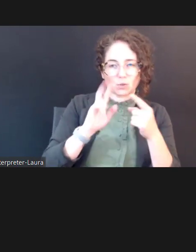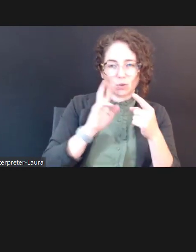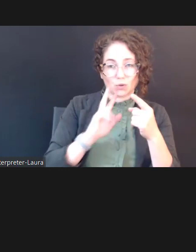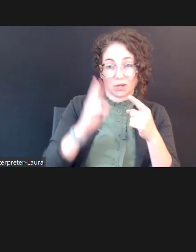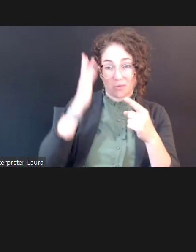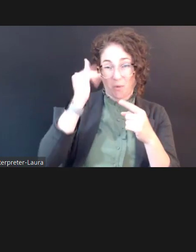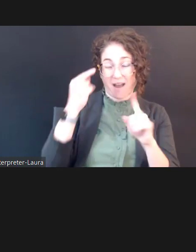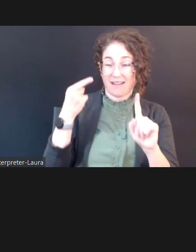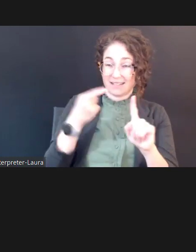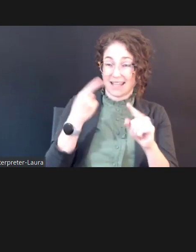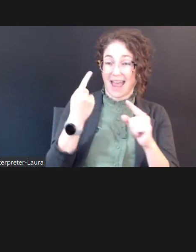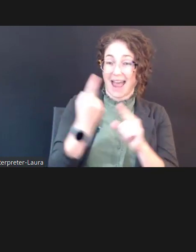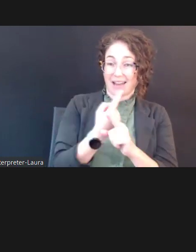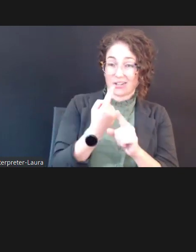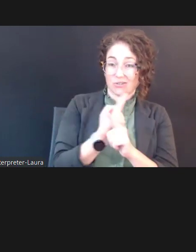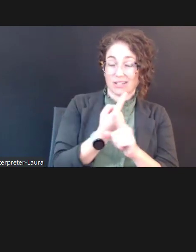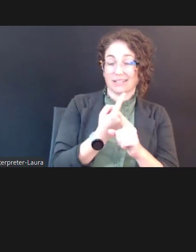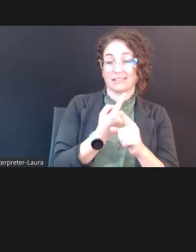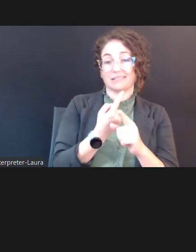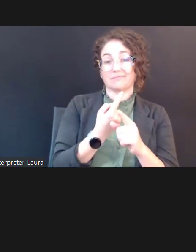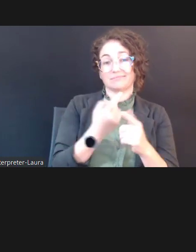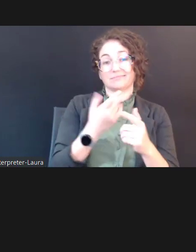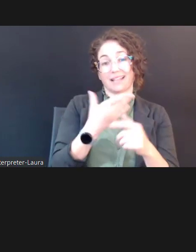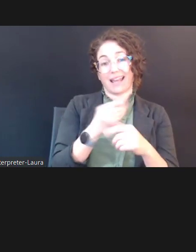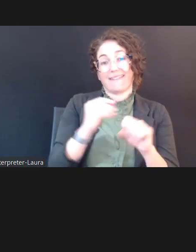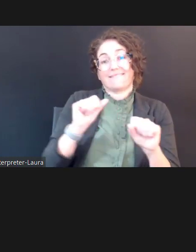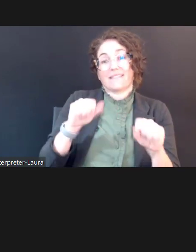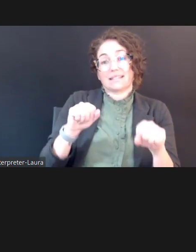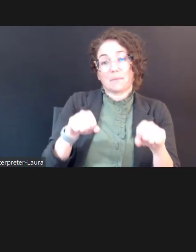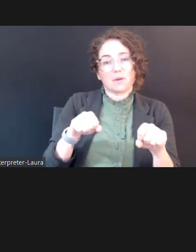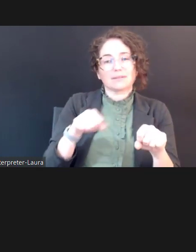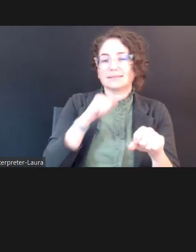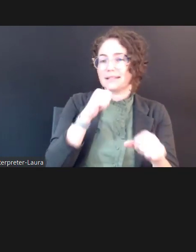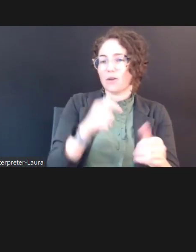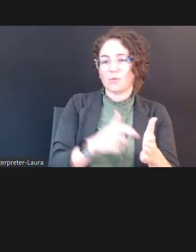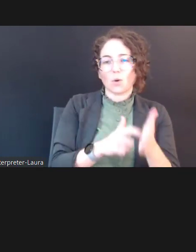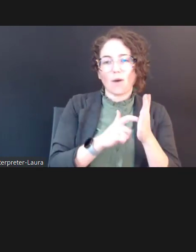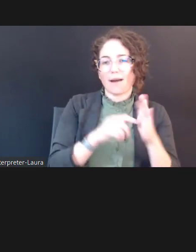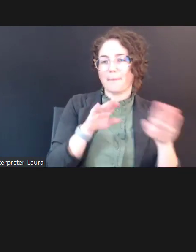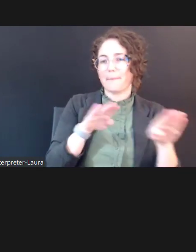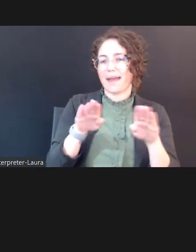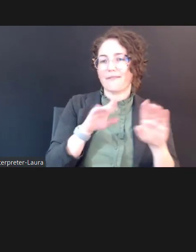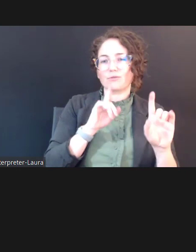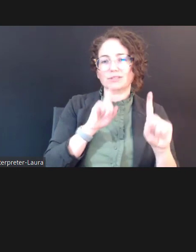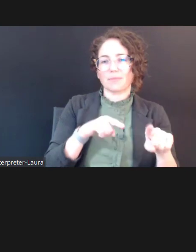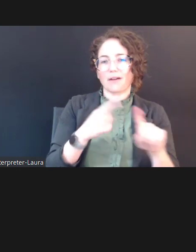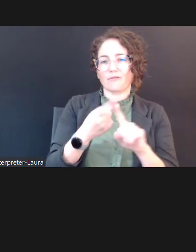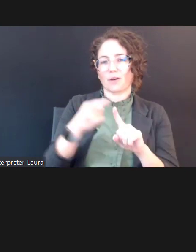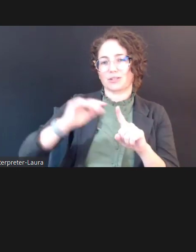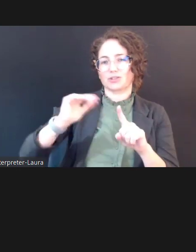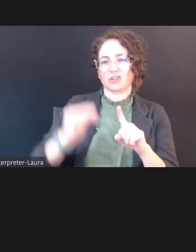It doesn't require a behavioral response from the child like raising a hand or something like that.